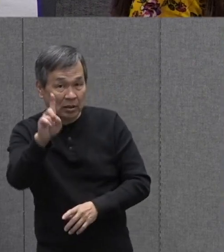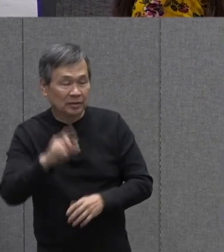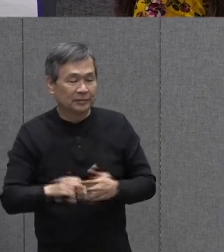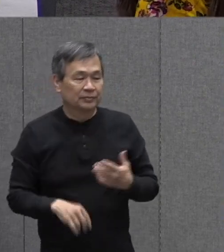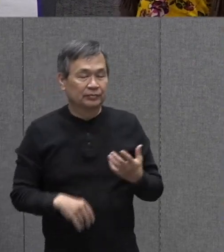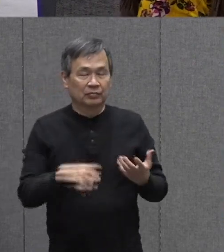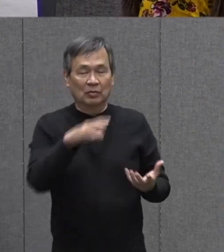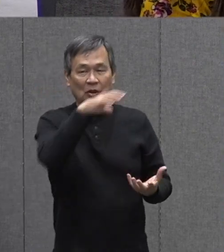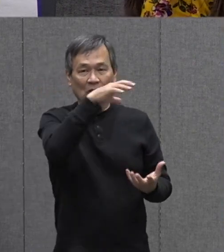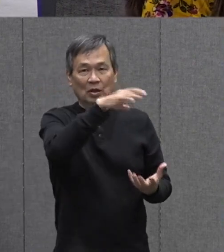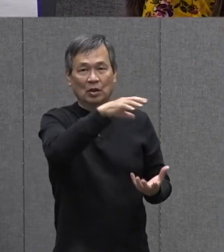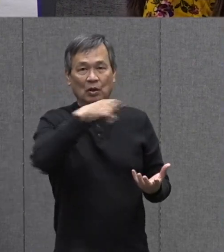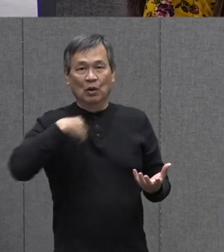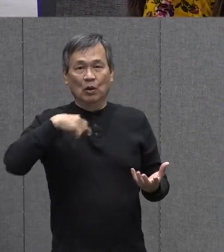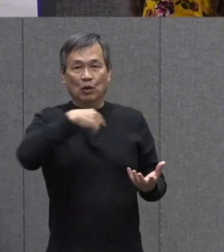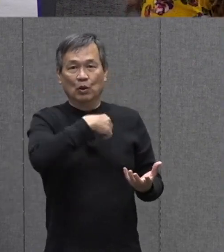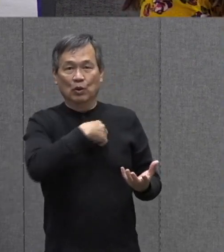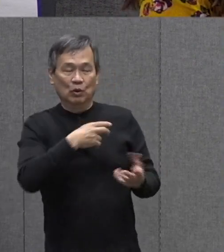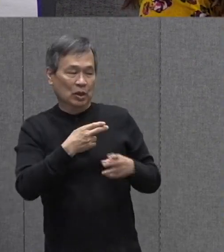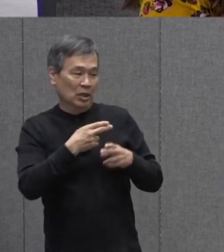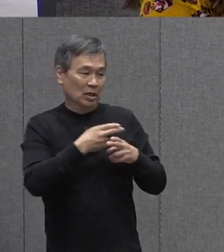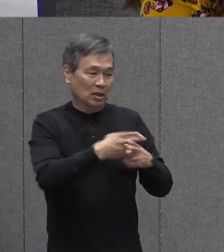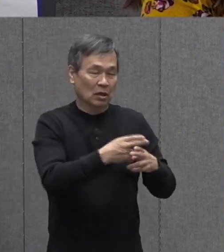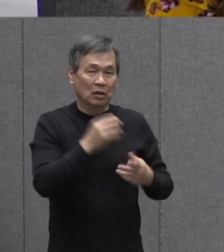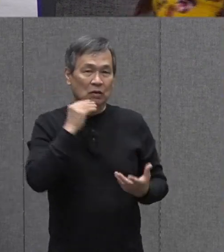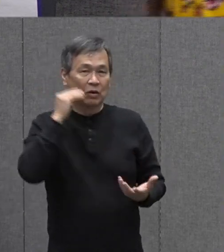"We call the Earth our home". Who is we?